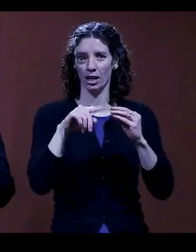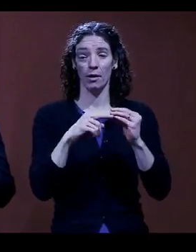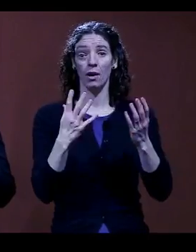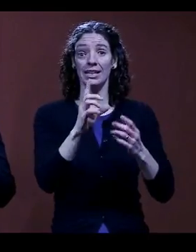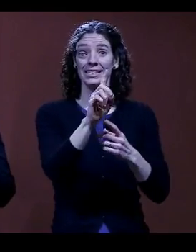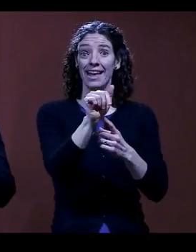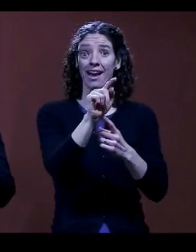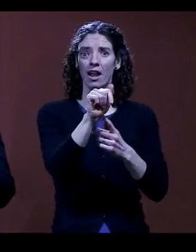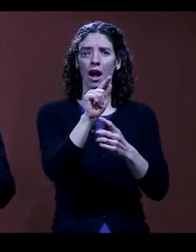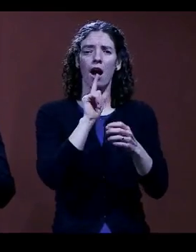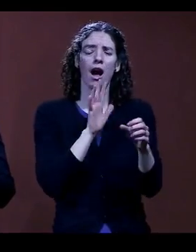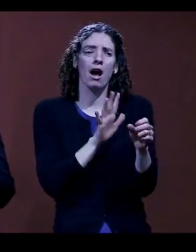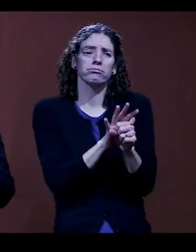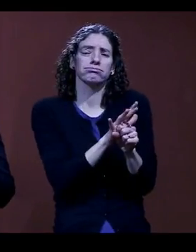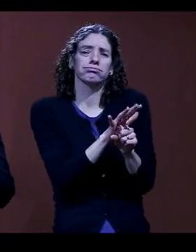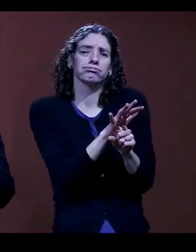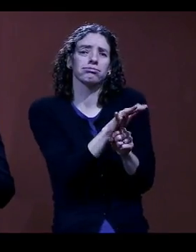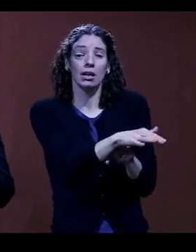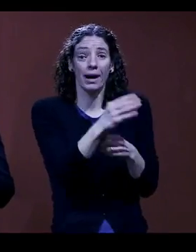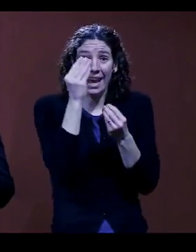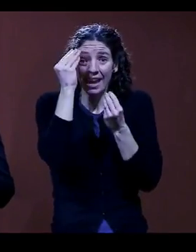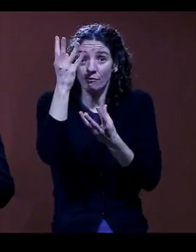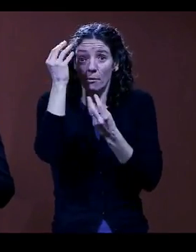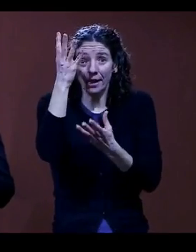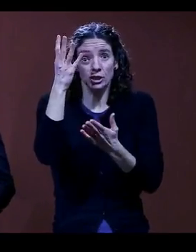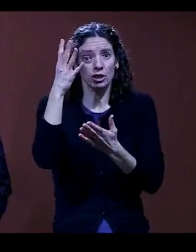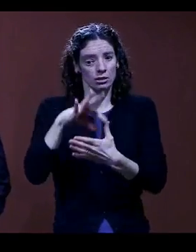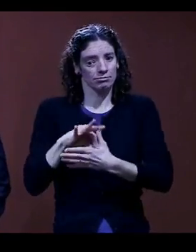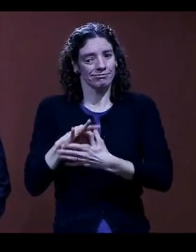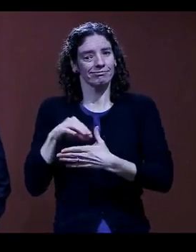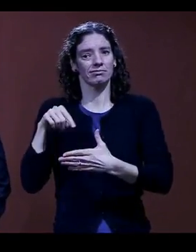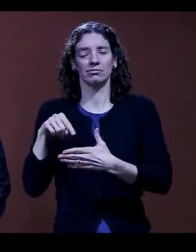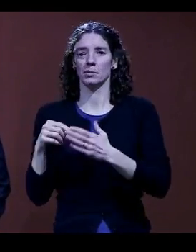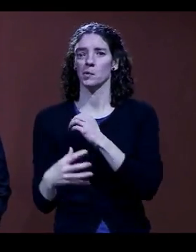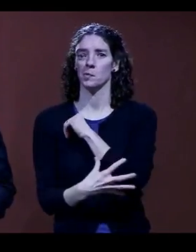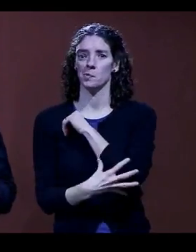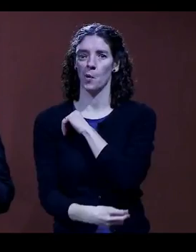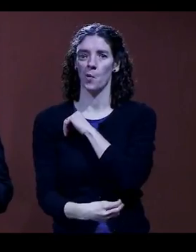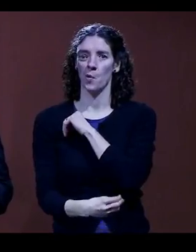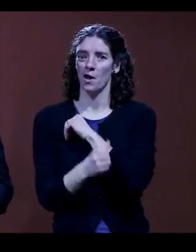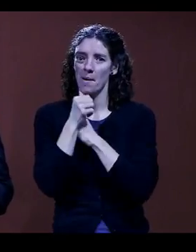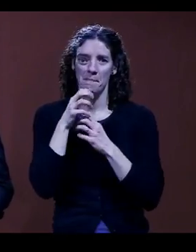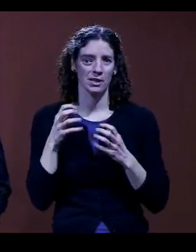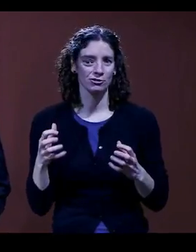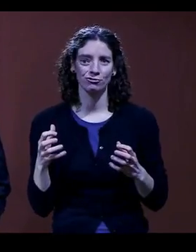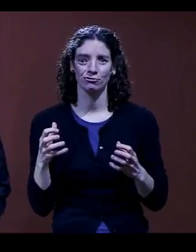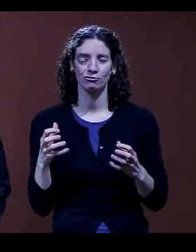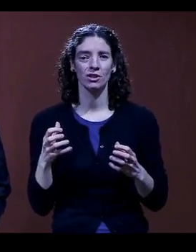We have lots and lots of data but we're kind of challenged with this effort of, what do we do with it?